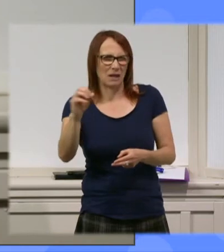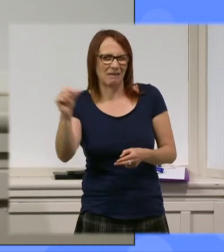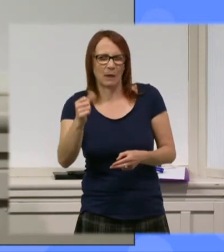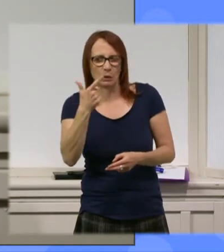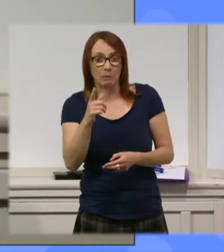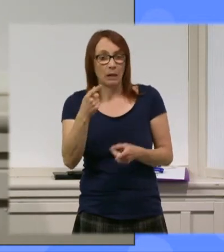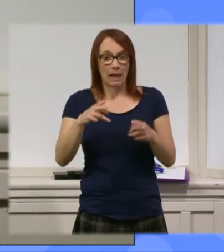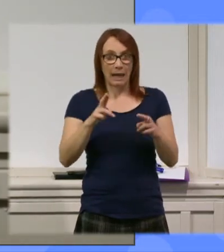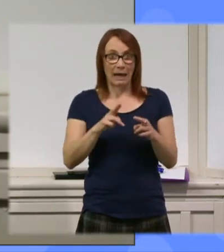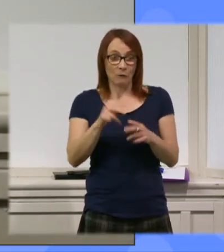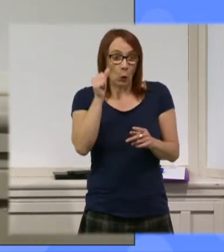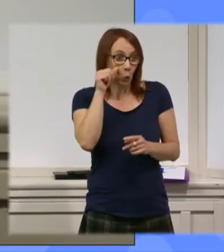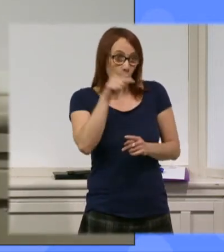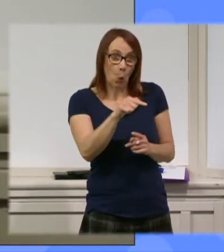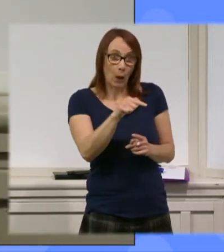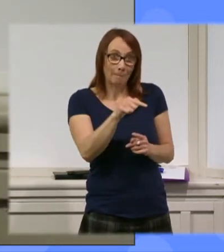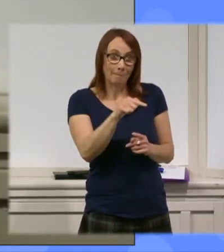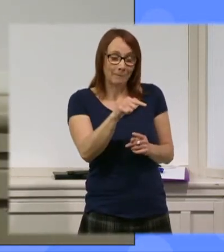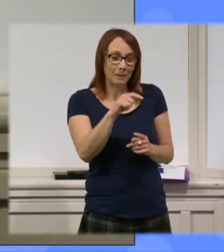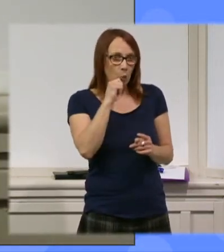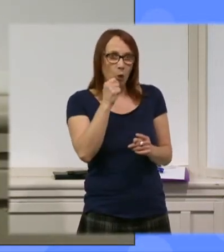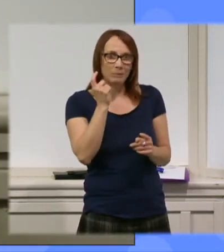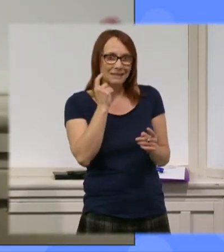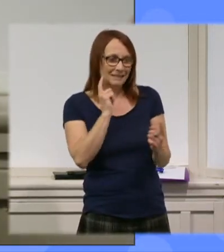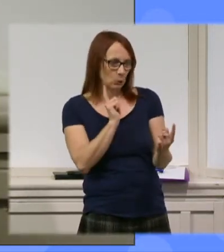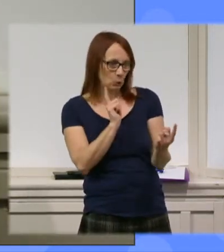is spending your taxes you might feel a bit more like you could trust him would